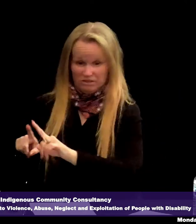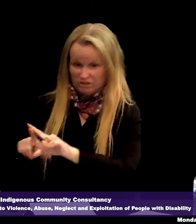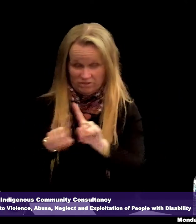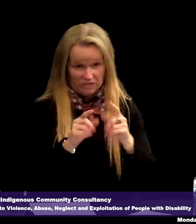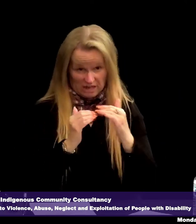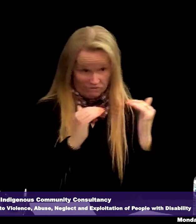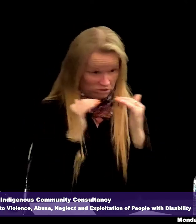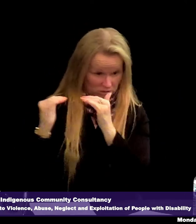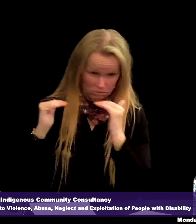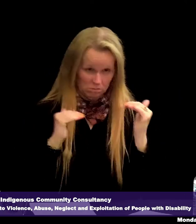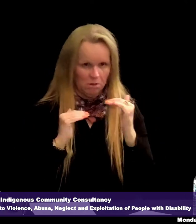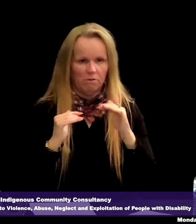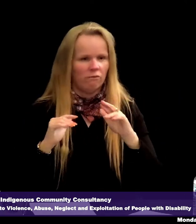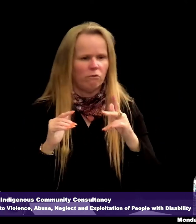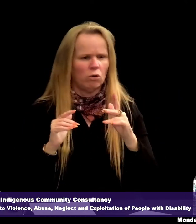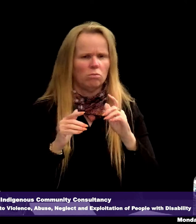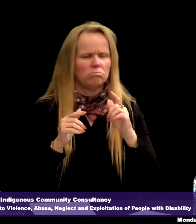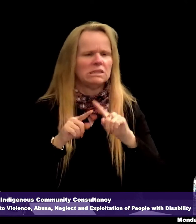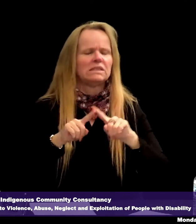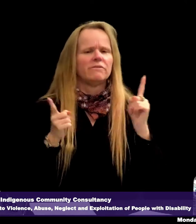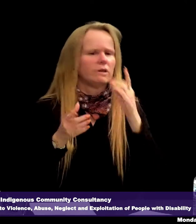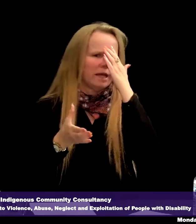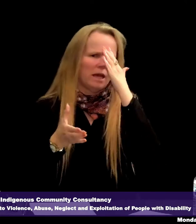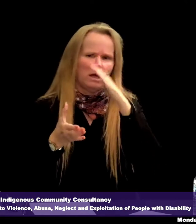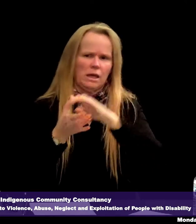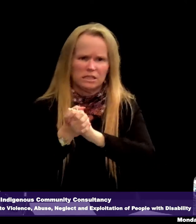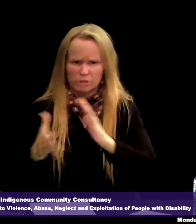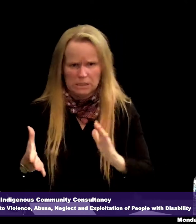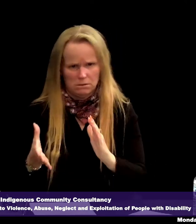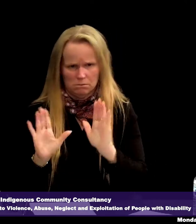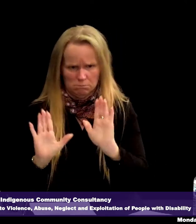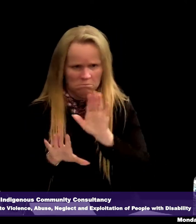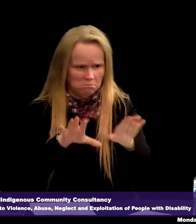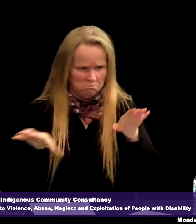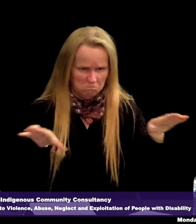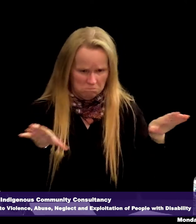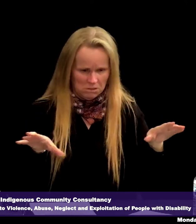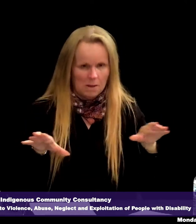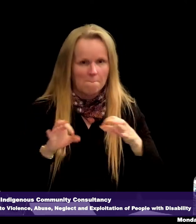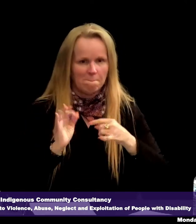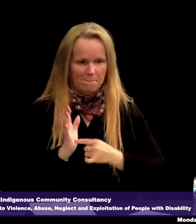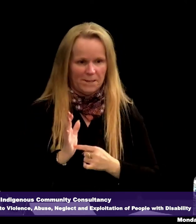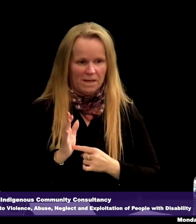divisions at different levels, and they have a range of different experts that are in